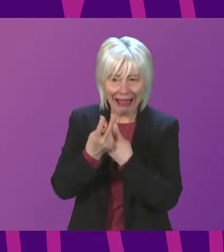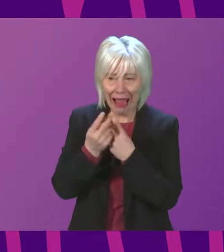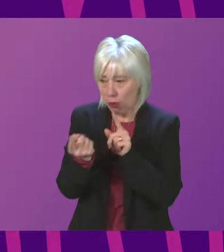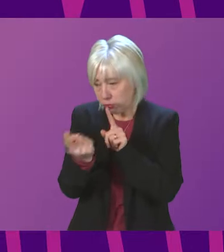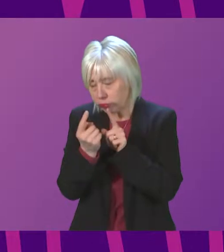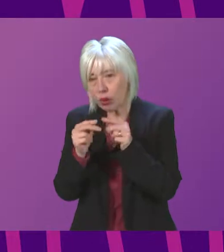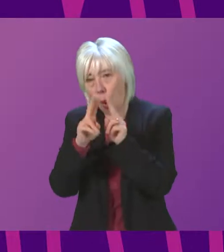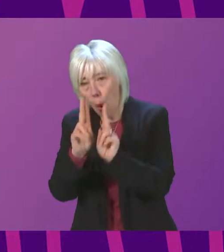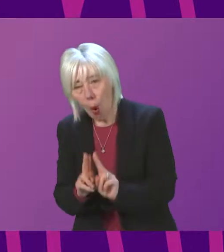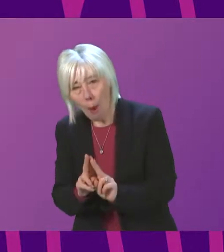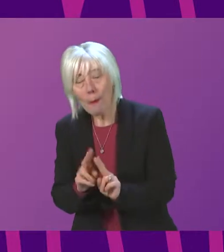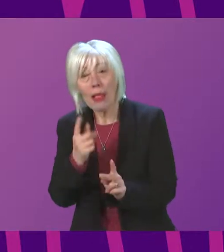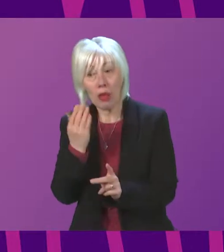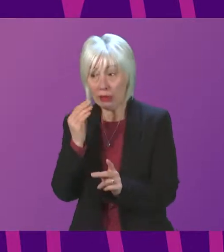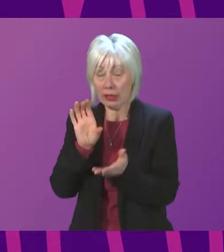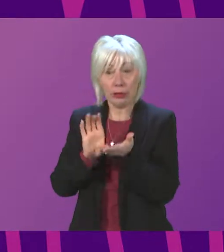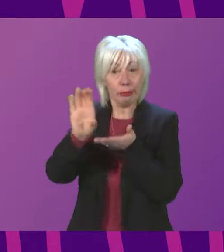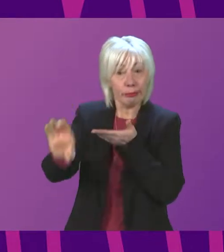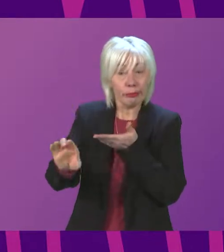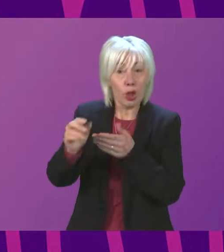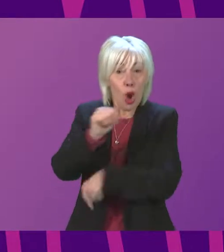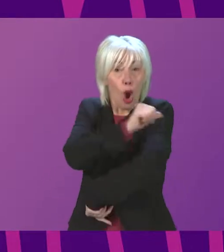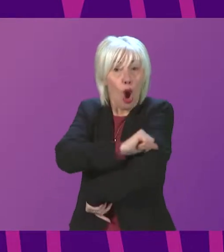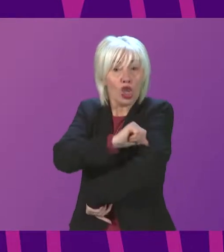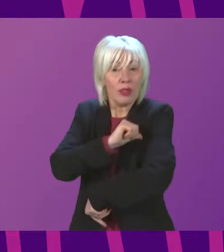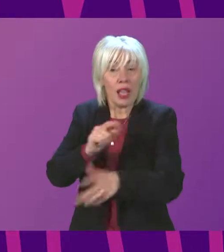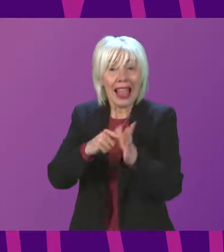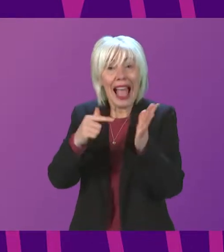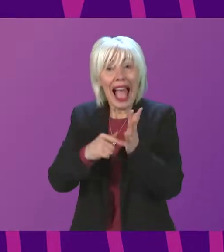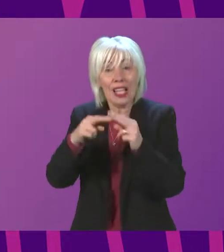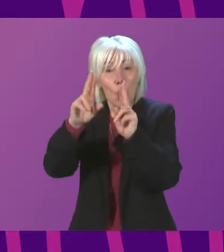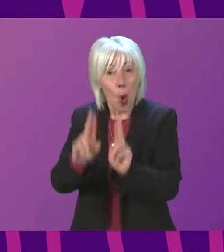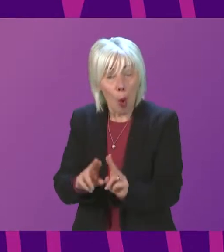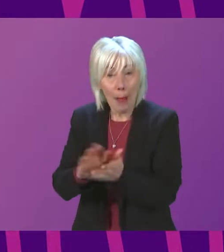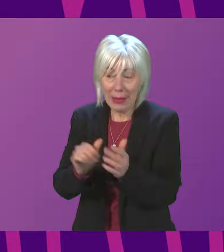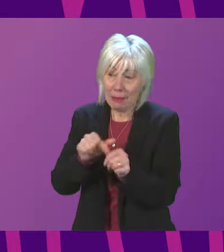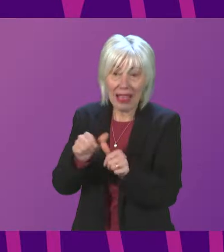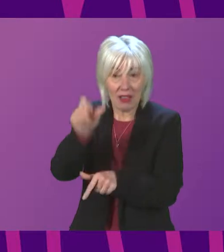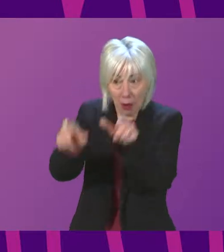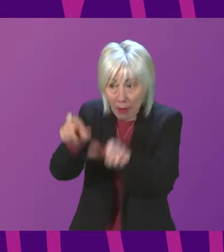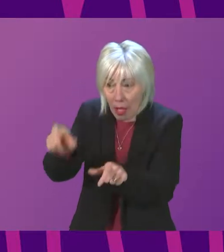Our recent investment in hospital at home is better for patients and better for the NHS.